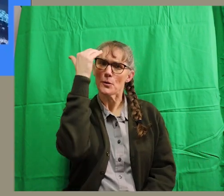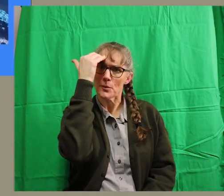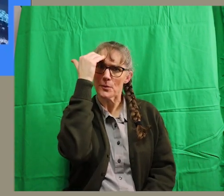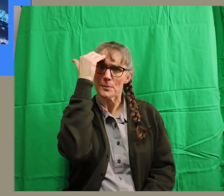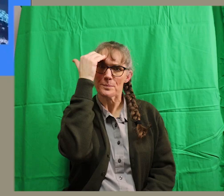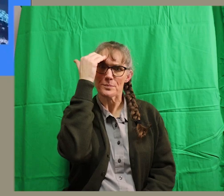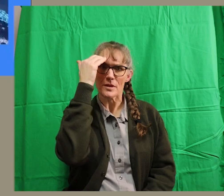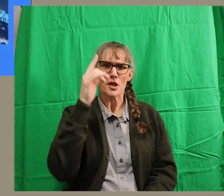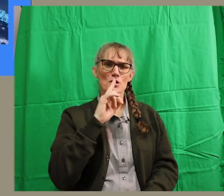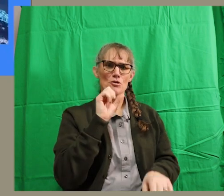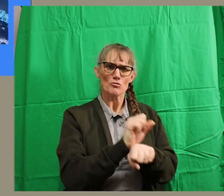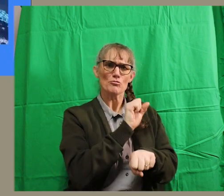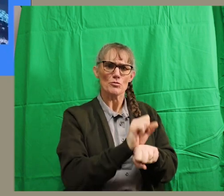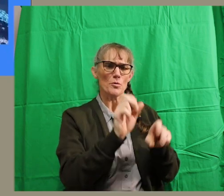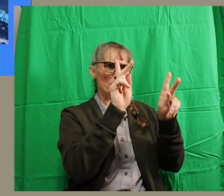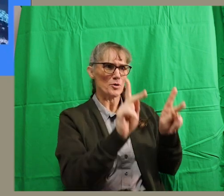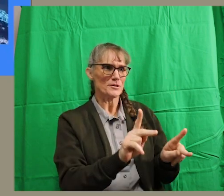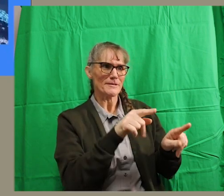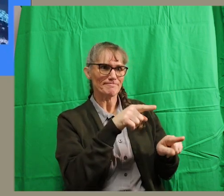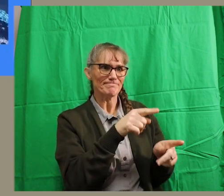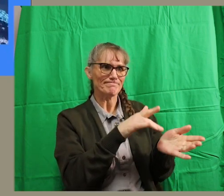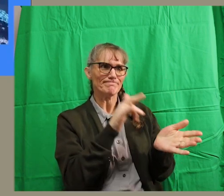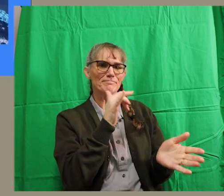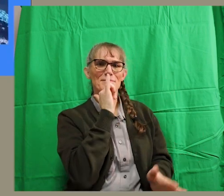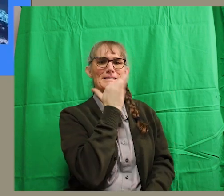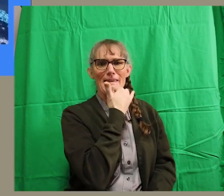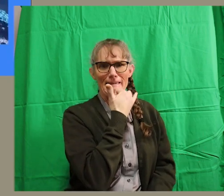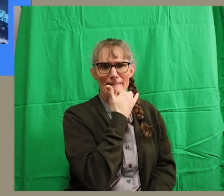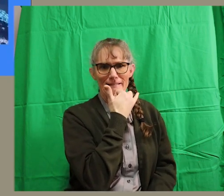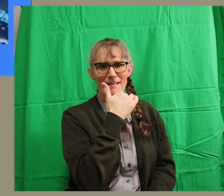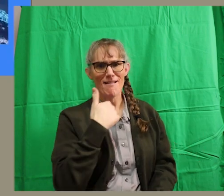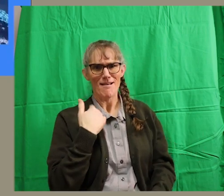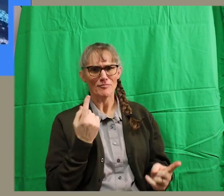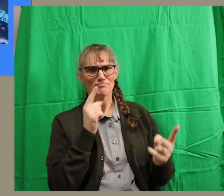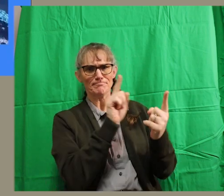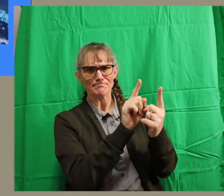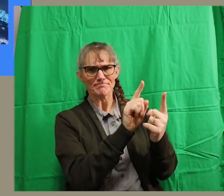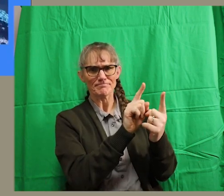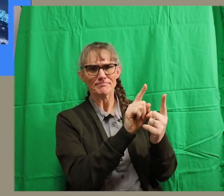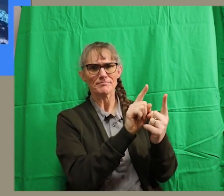I'm pretty sure that they accidentally plagiarized me. And then when they were called out for it, they became defensive,